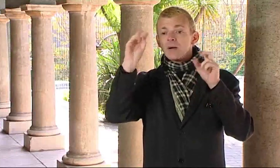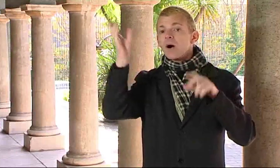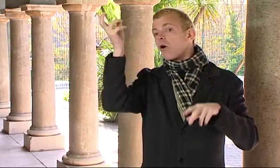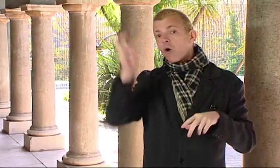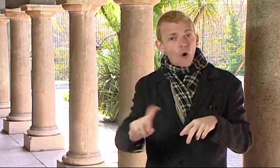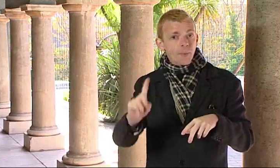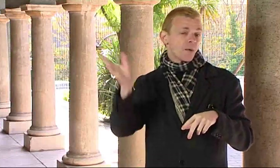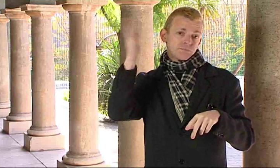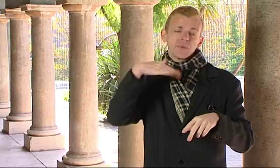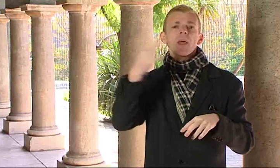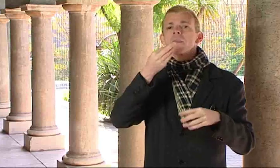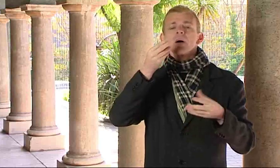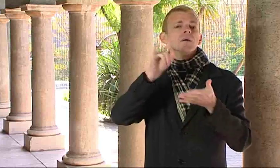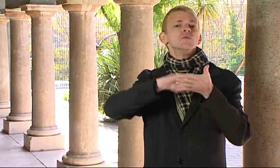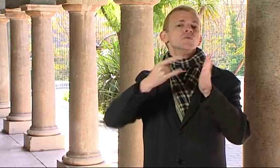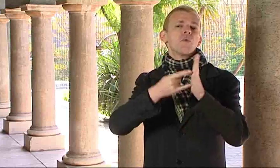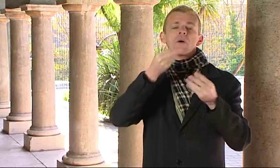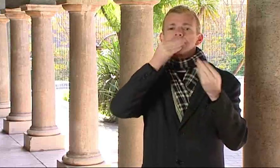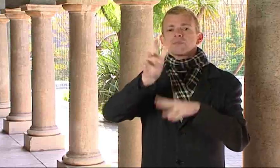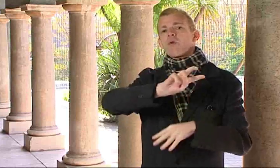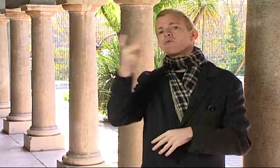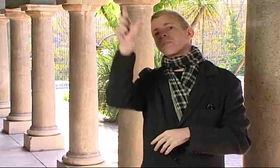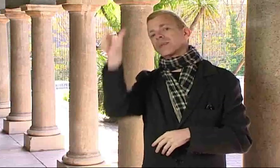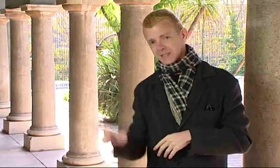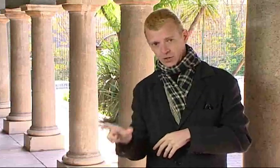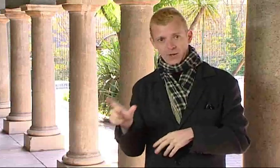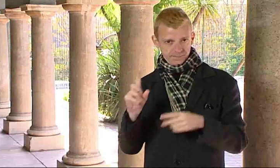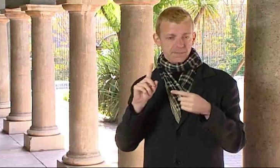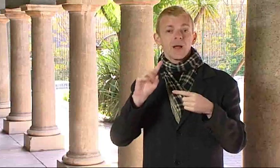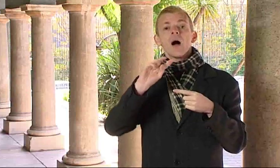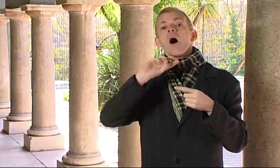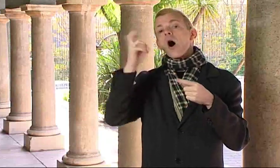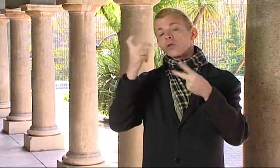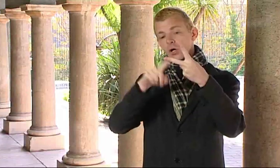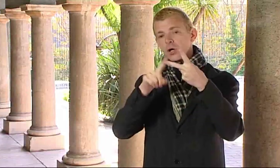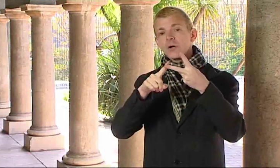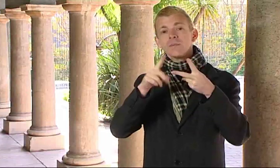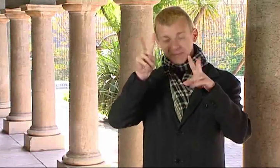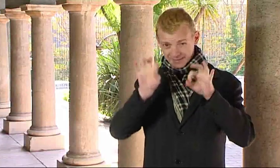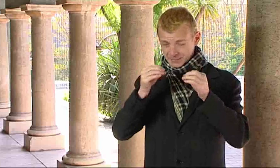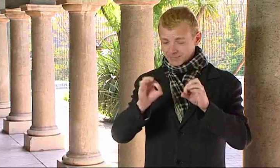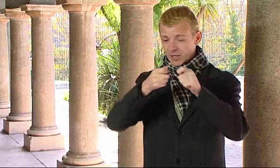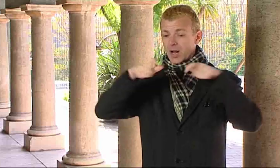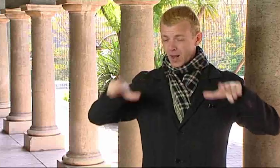Any solutions for the future? Well, I think to incorporate sign language interpreters